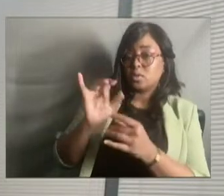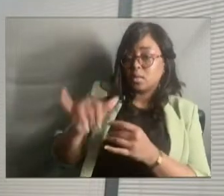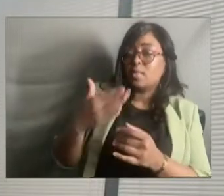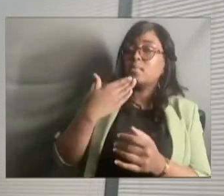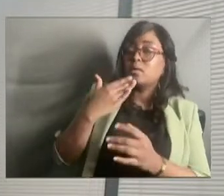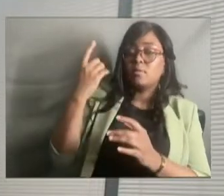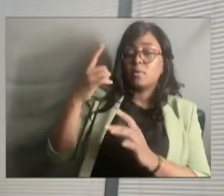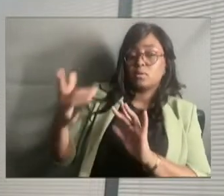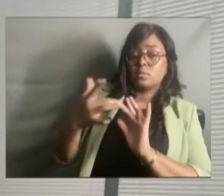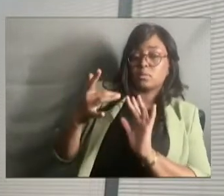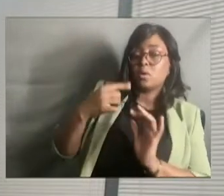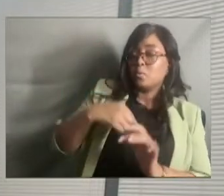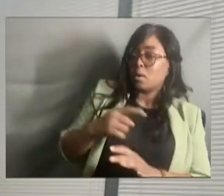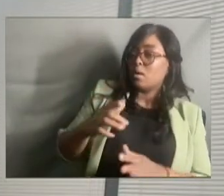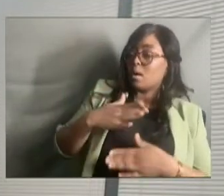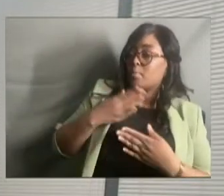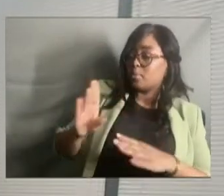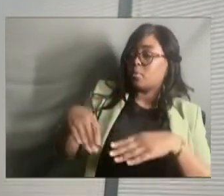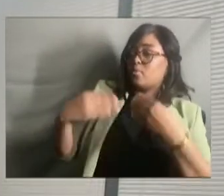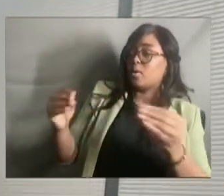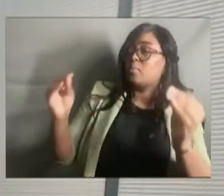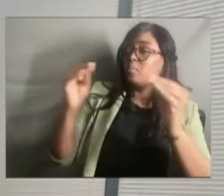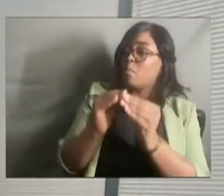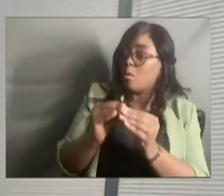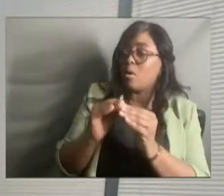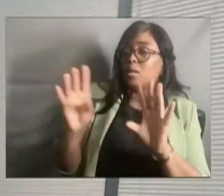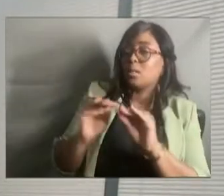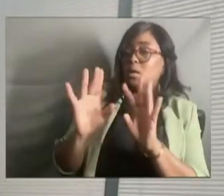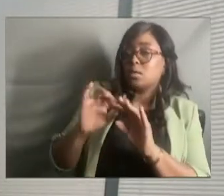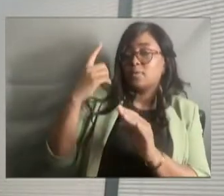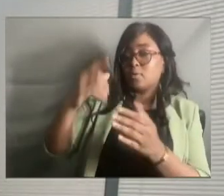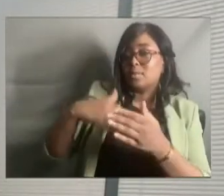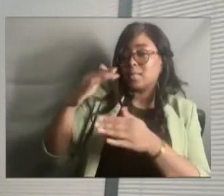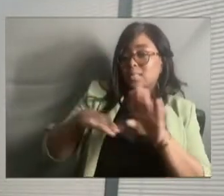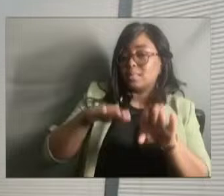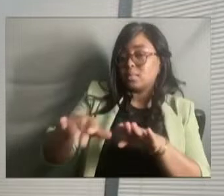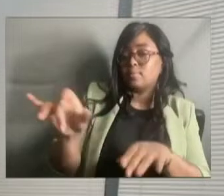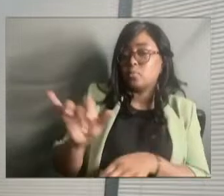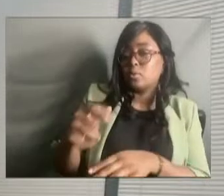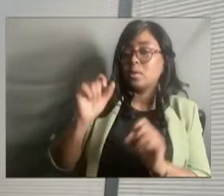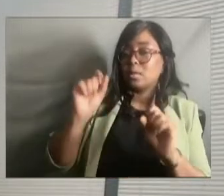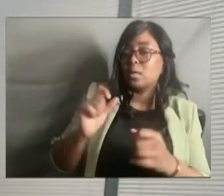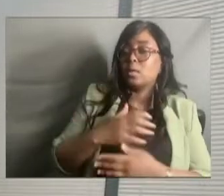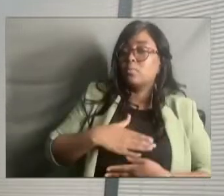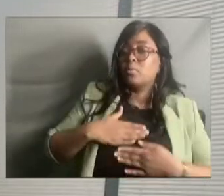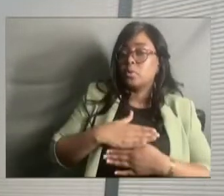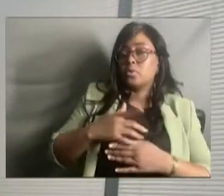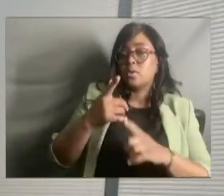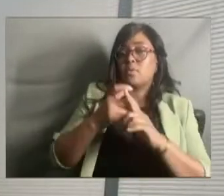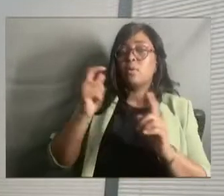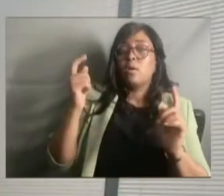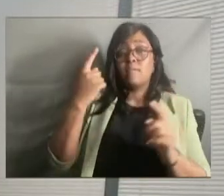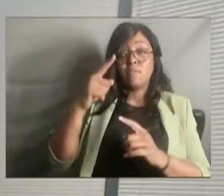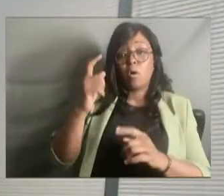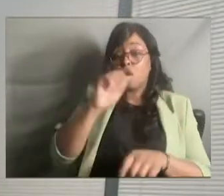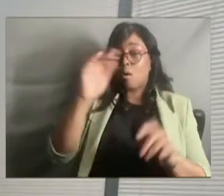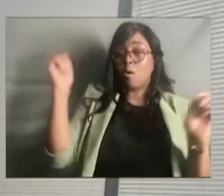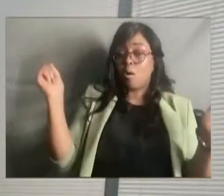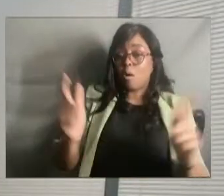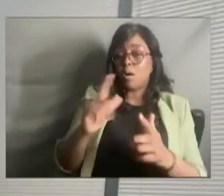elevating that, Haley. And thank you for reaching out. And we're we're happy to get you some more